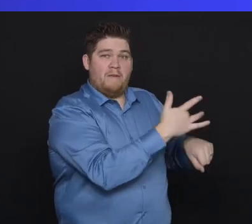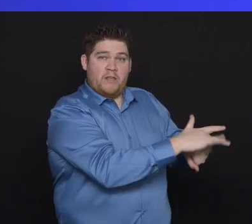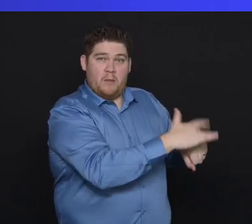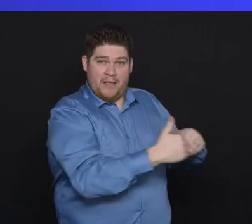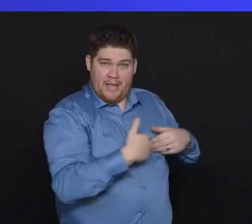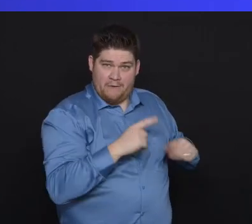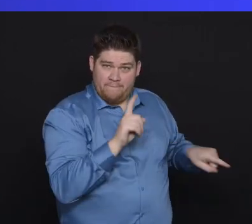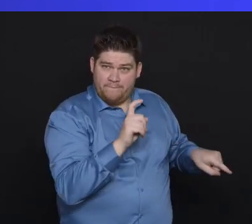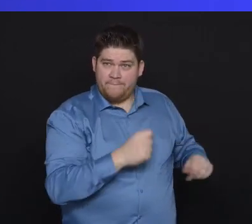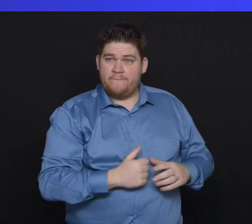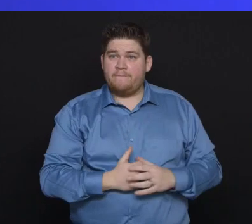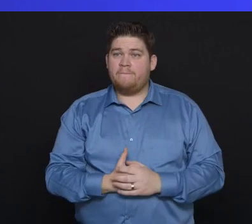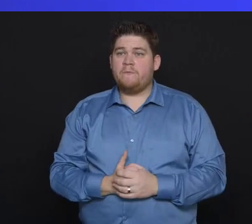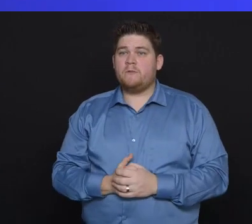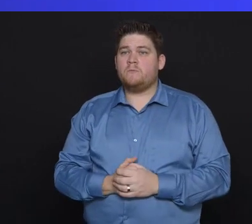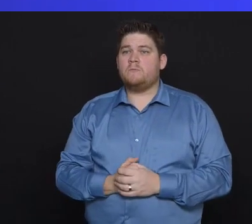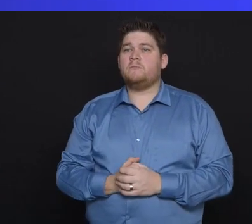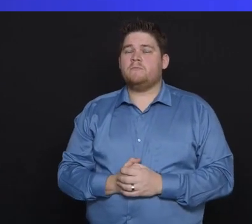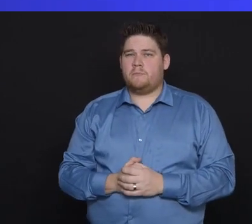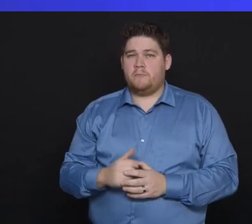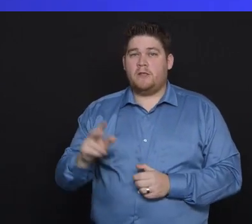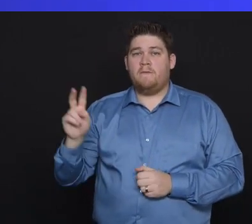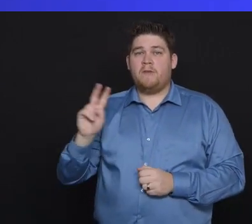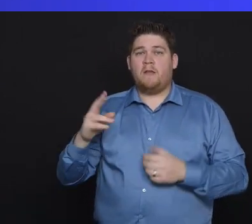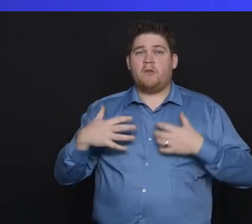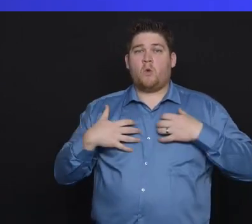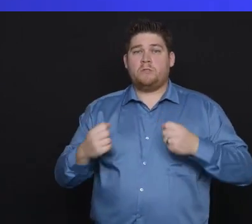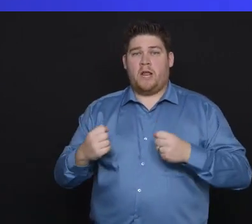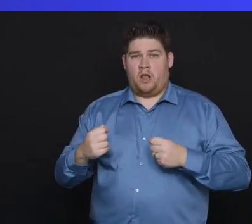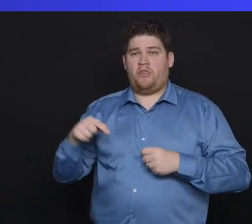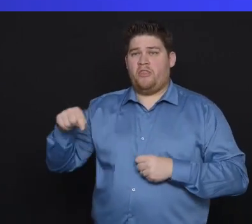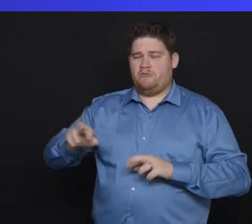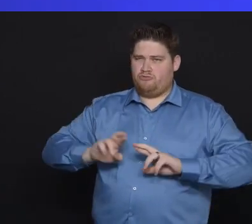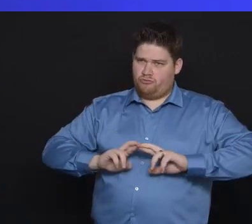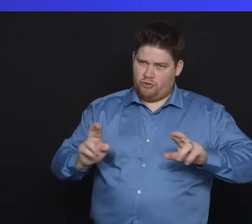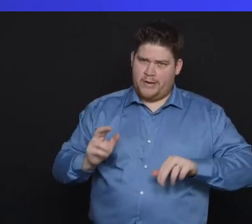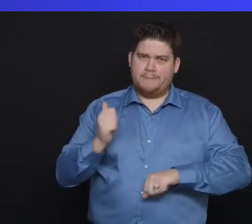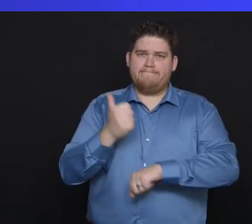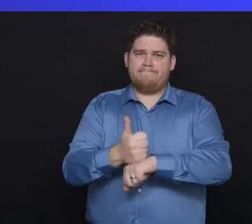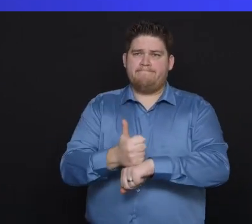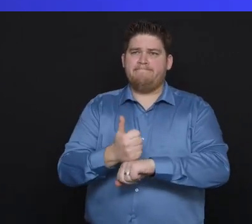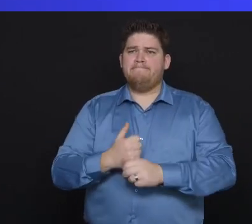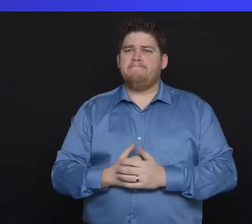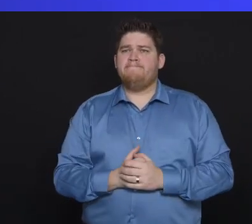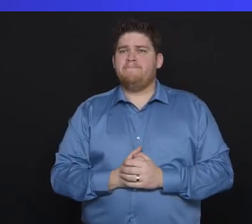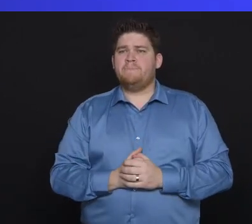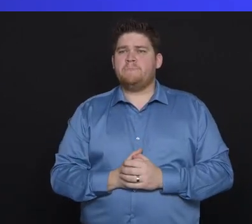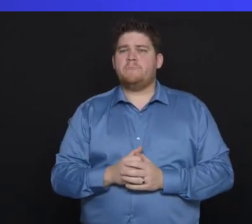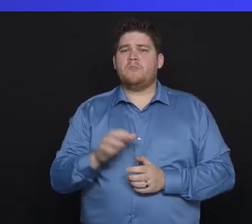and we'll be reporting on the this next municipalities across BC have